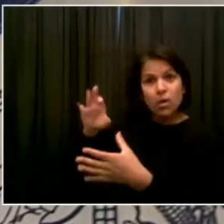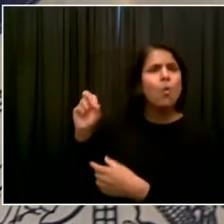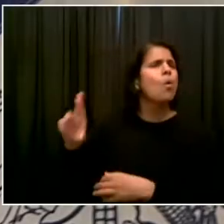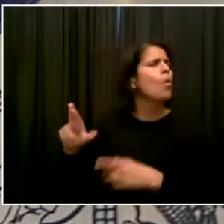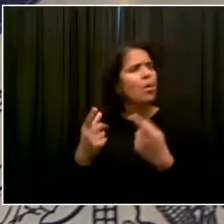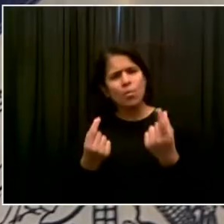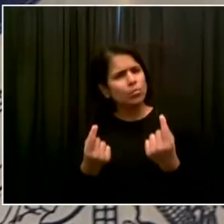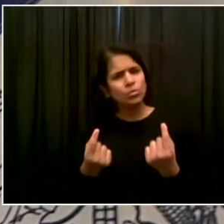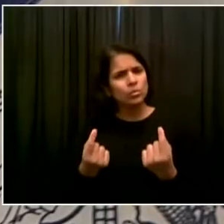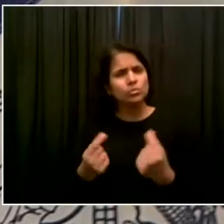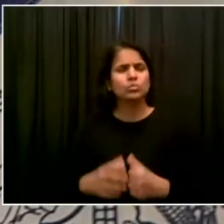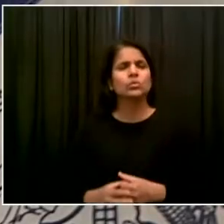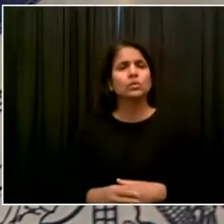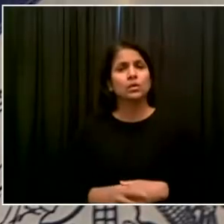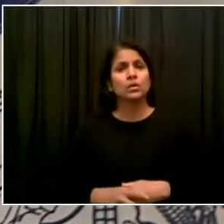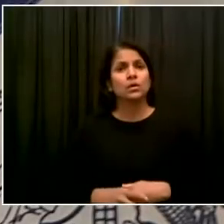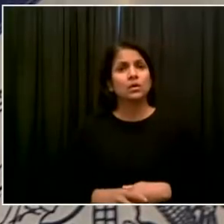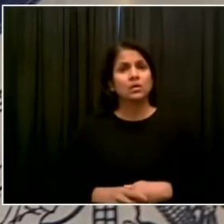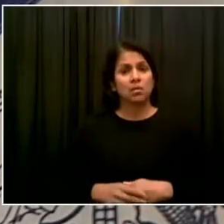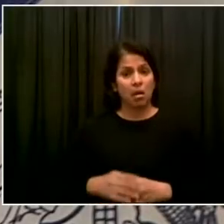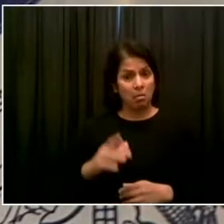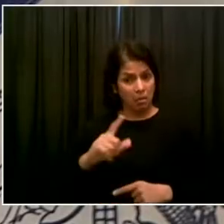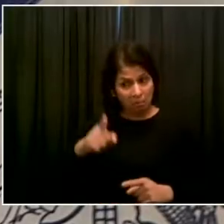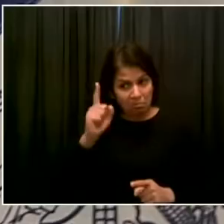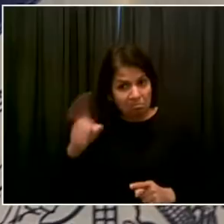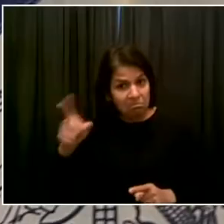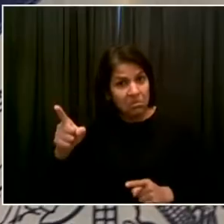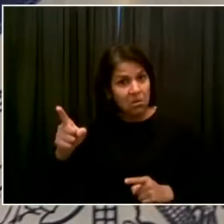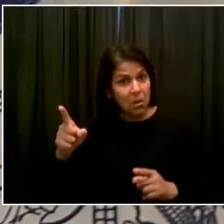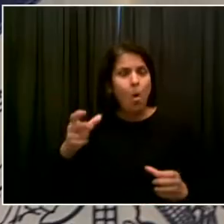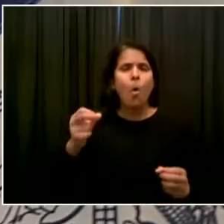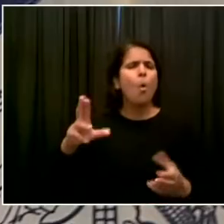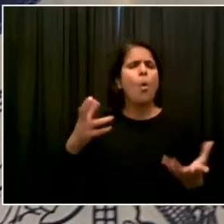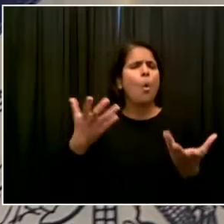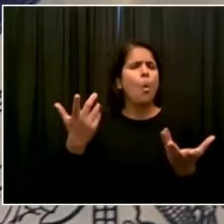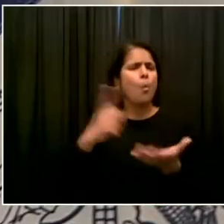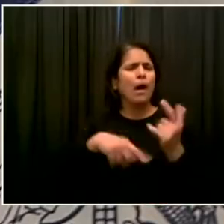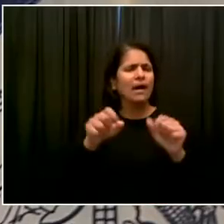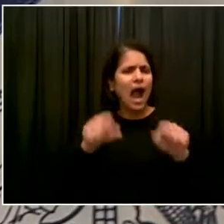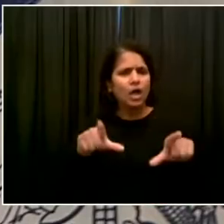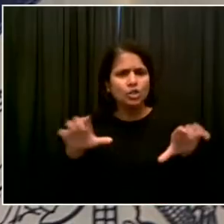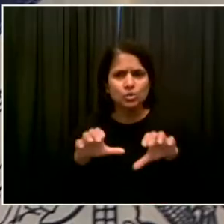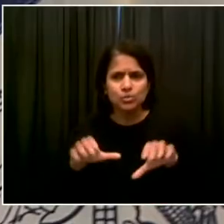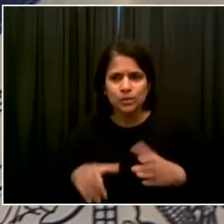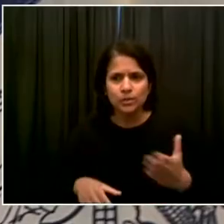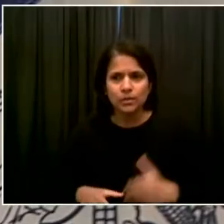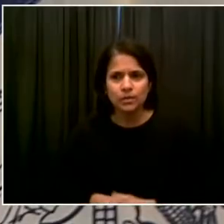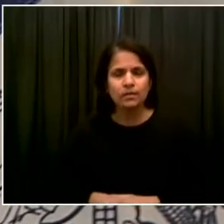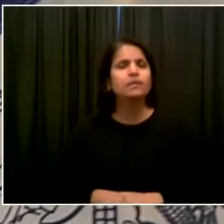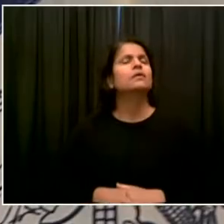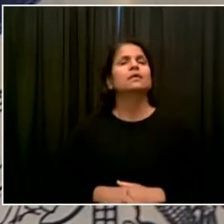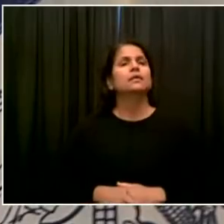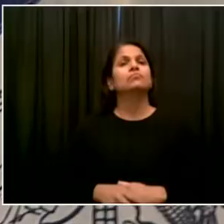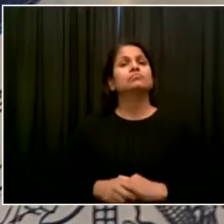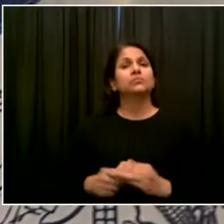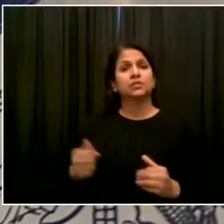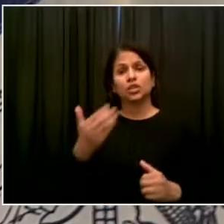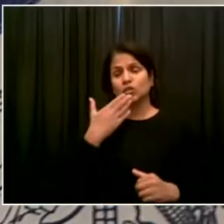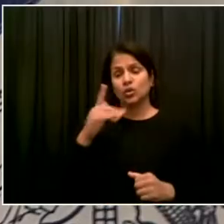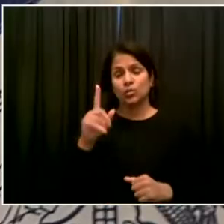ARE YOUR OPTONIS FROM THERE IN TERMS OF CONSEQUENCES, FINDING A NEW PROVIDER, IS THE